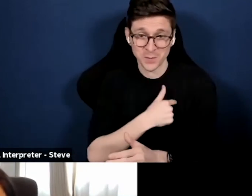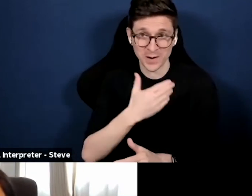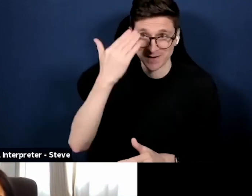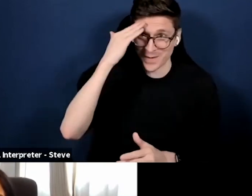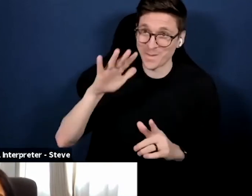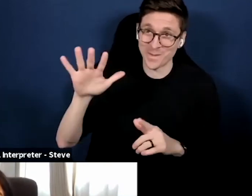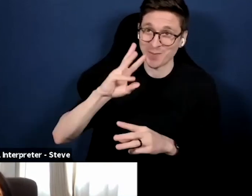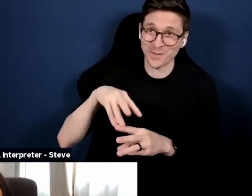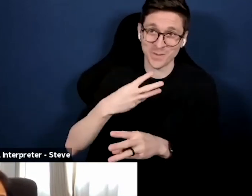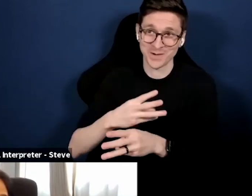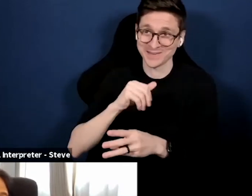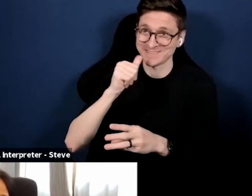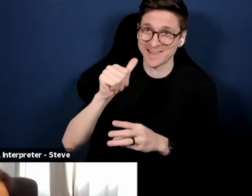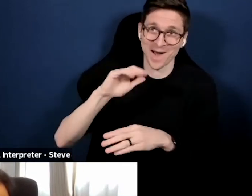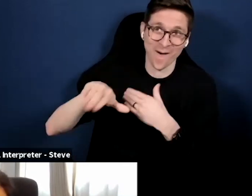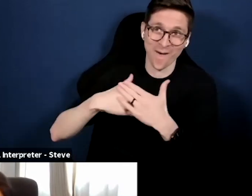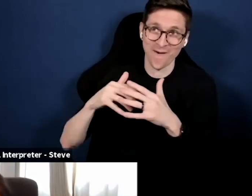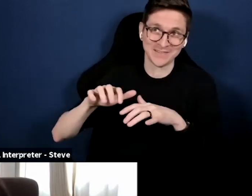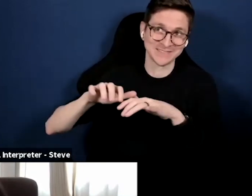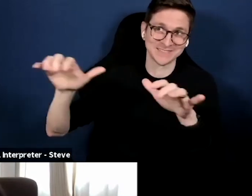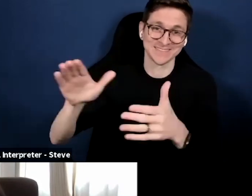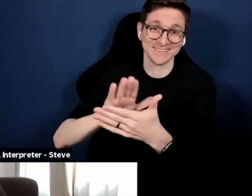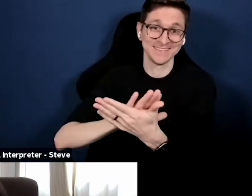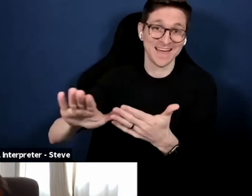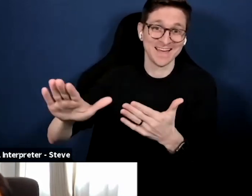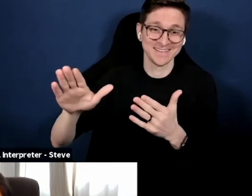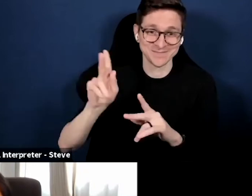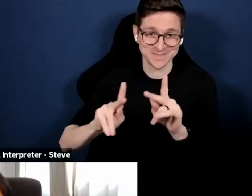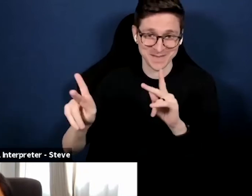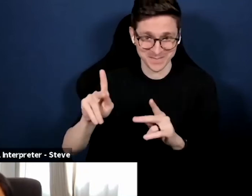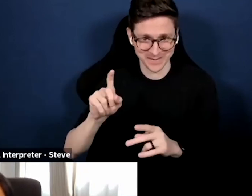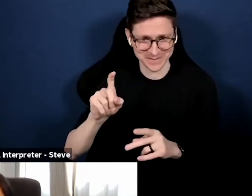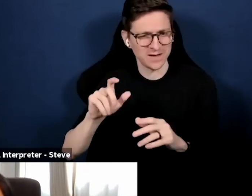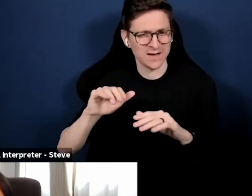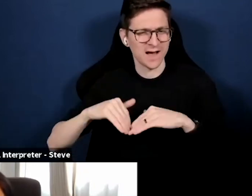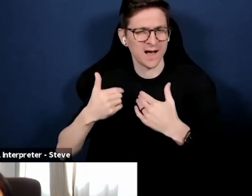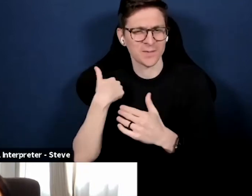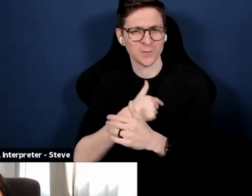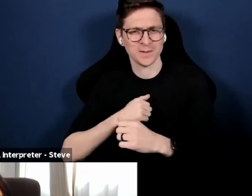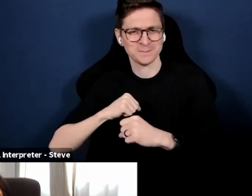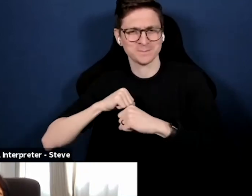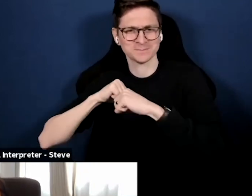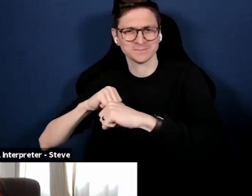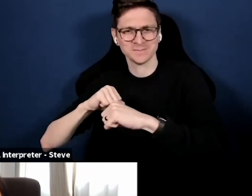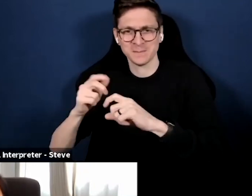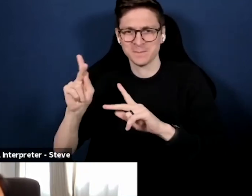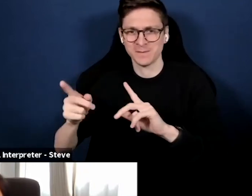is there a way to protect from abusing of this feature that you're just creating that might be